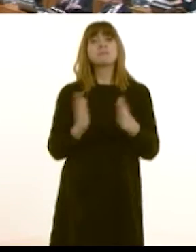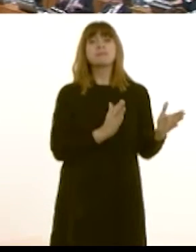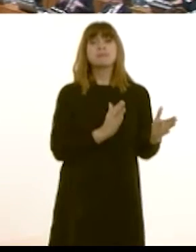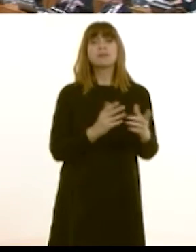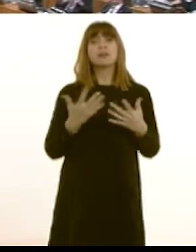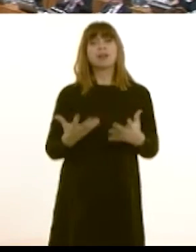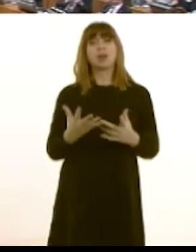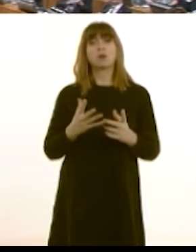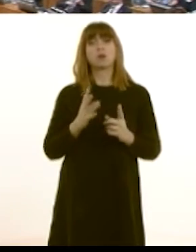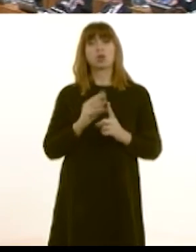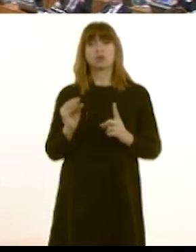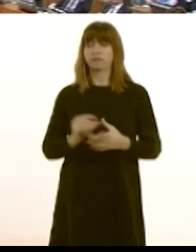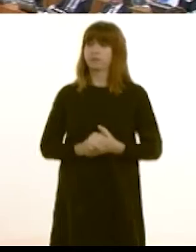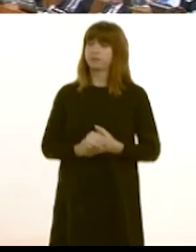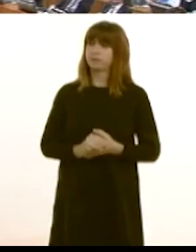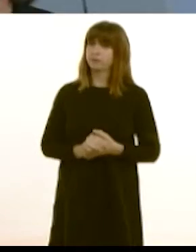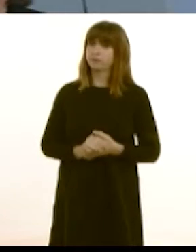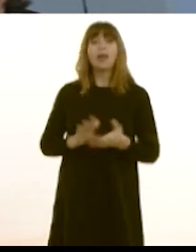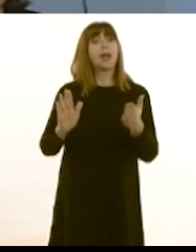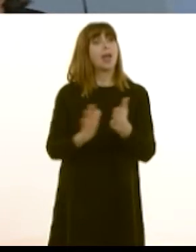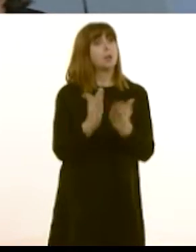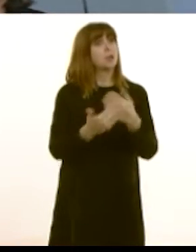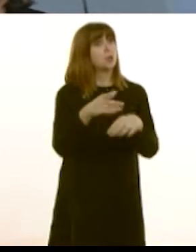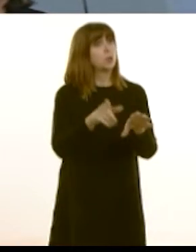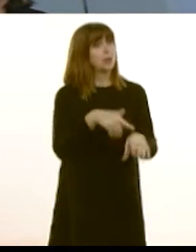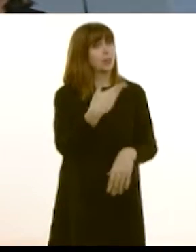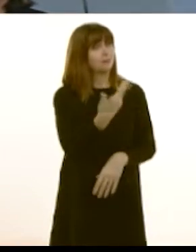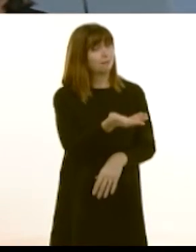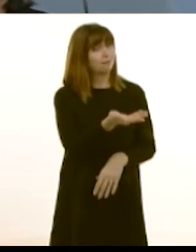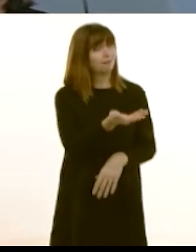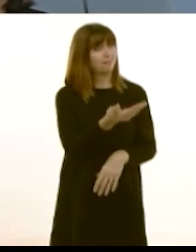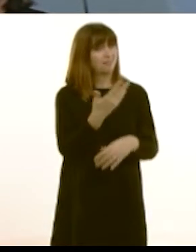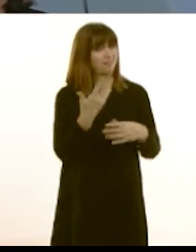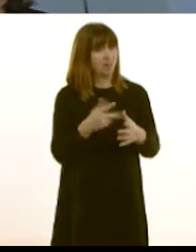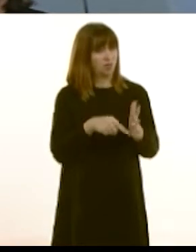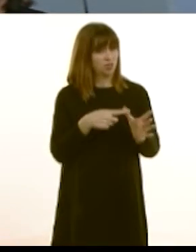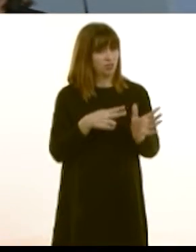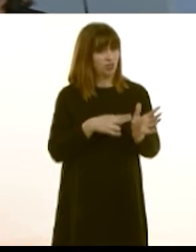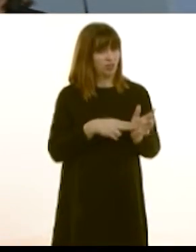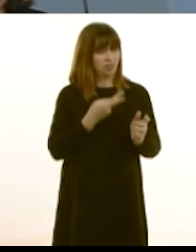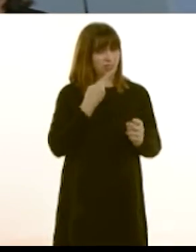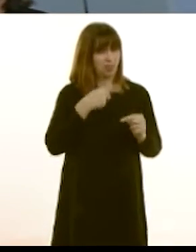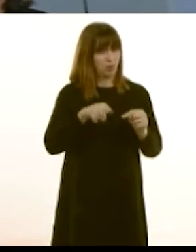Davies: Thank you, Presiding Officer. First Minister, happy new year to youóI think itís still politically correct, in the second week of January, to wish people a happy new year.